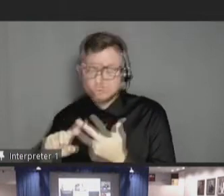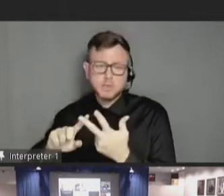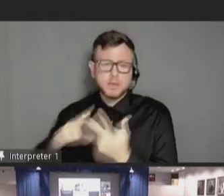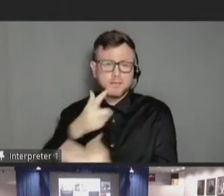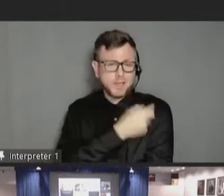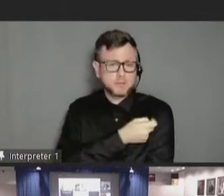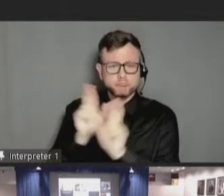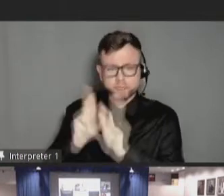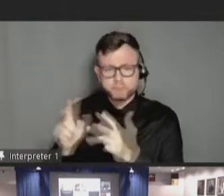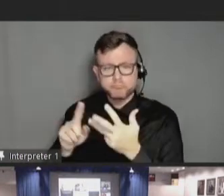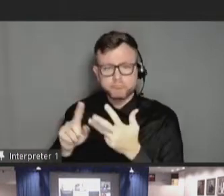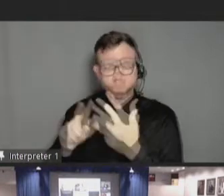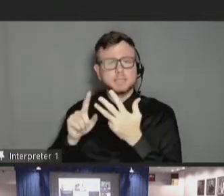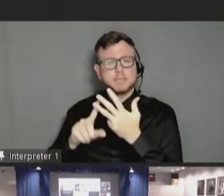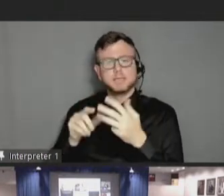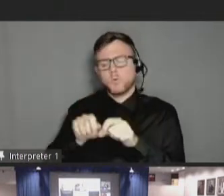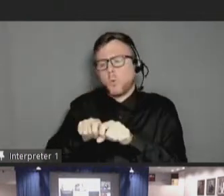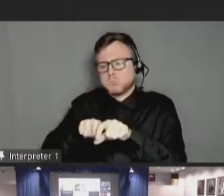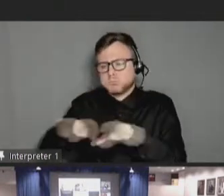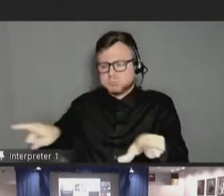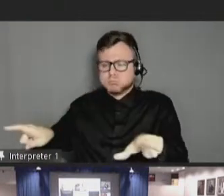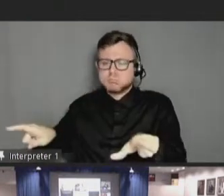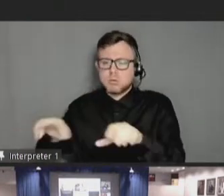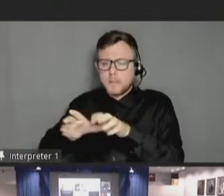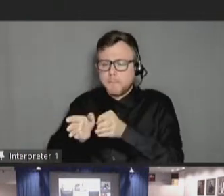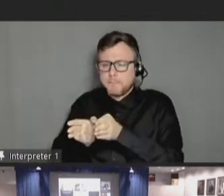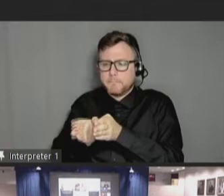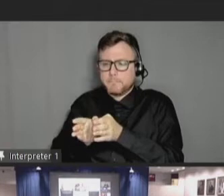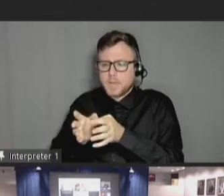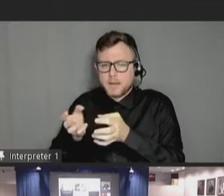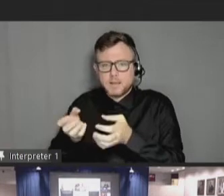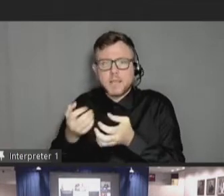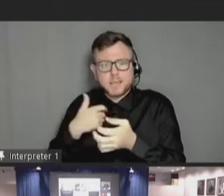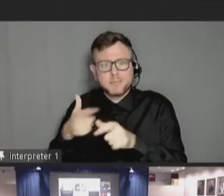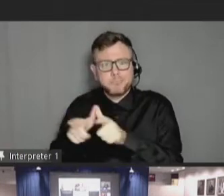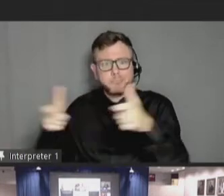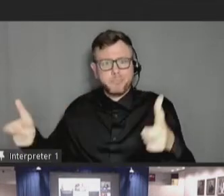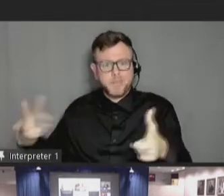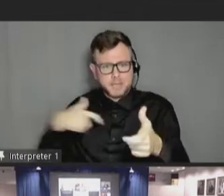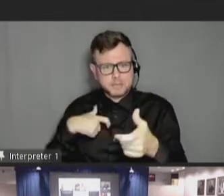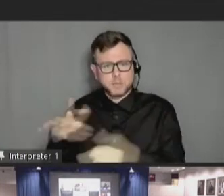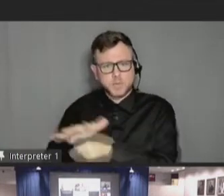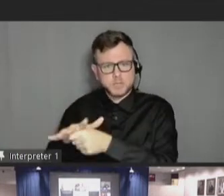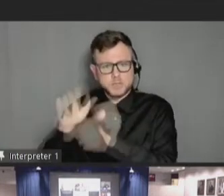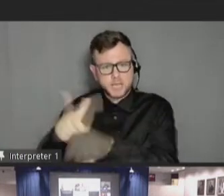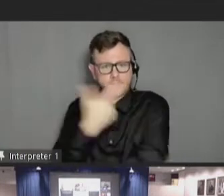or their mass vaccination sites. But who did not actually have experience recruiting,